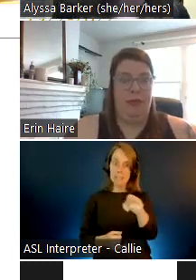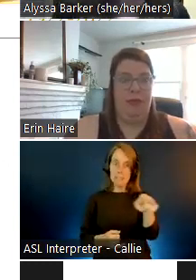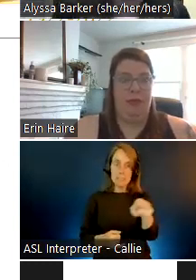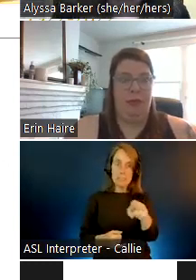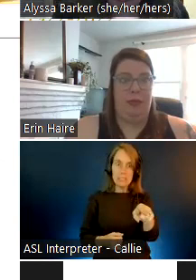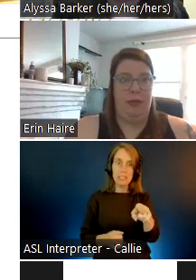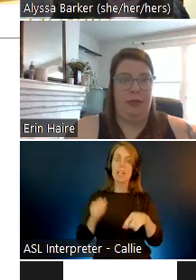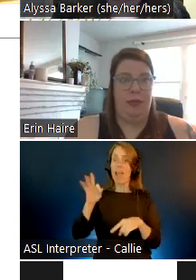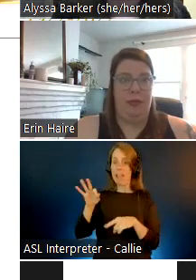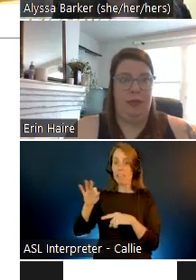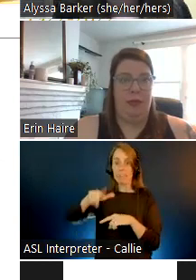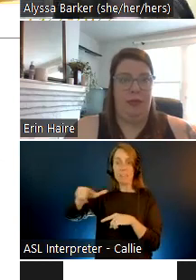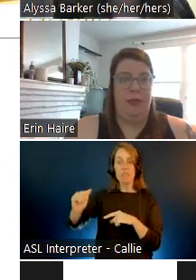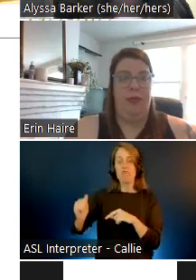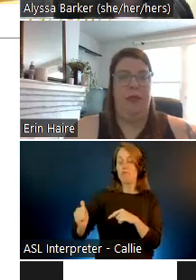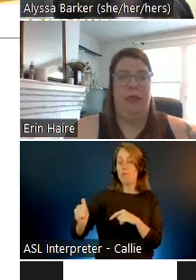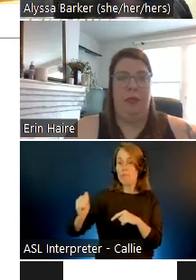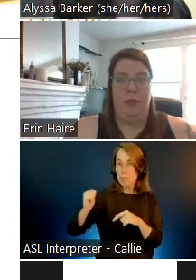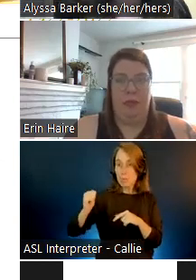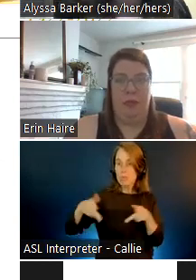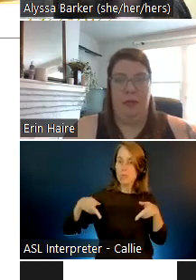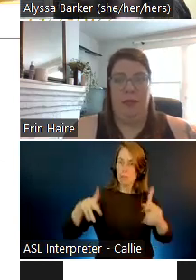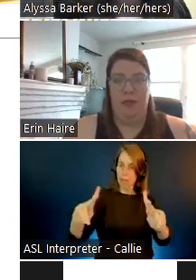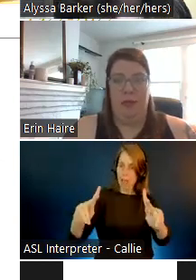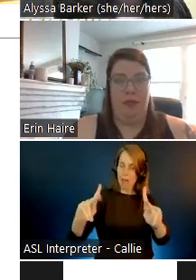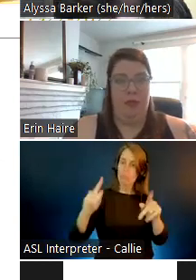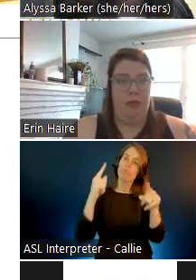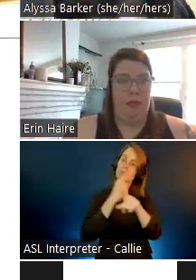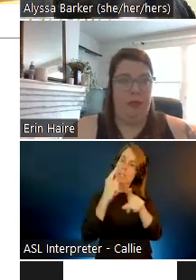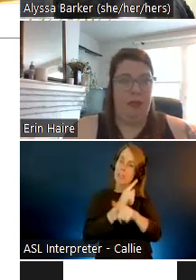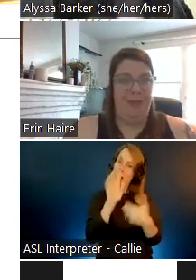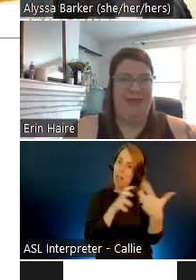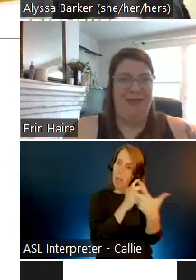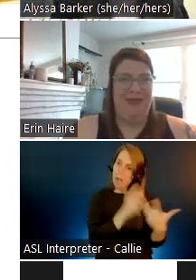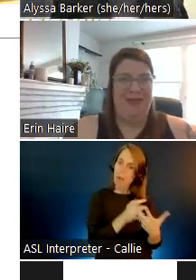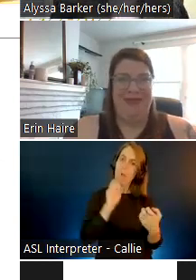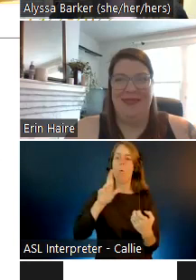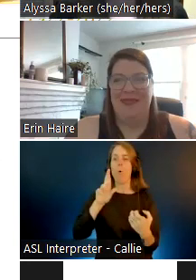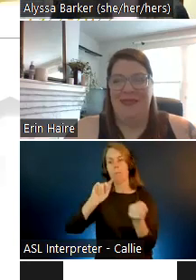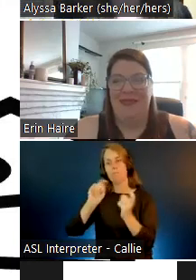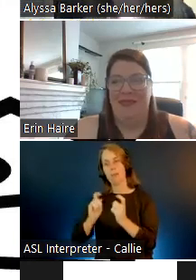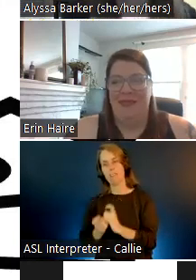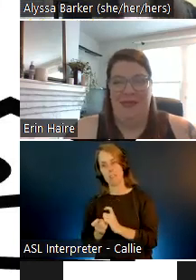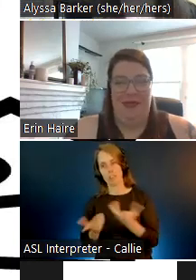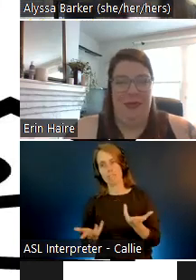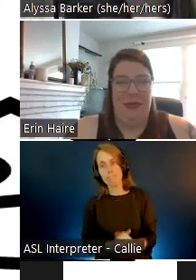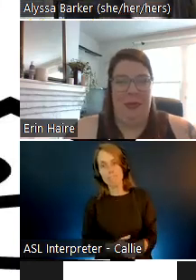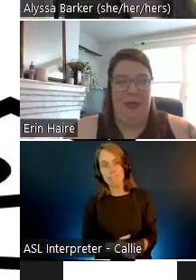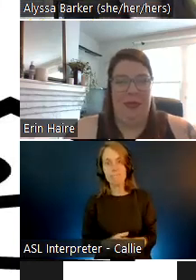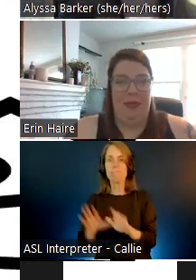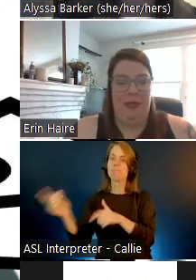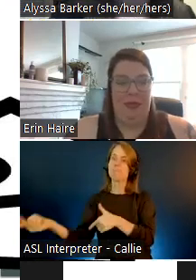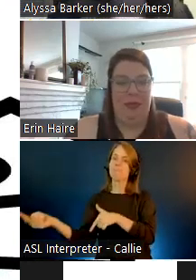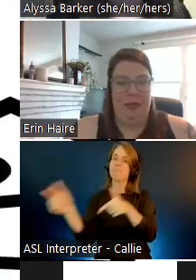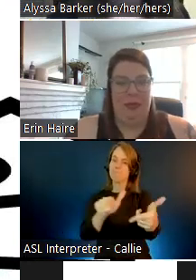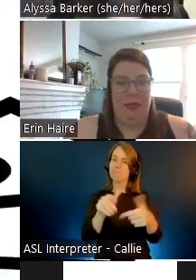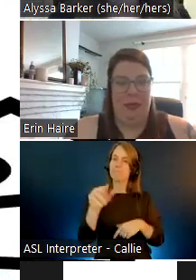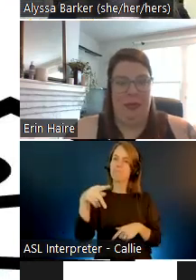um and modifications and on that note i'm going to pass it back over to Pete next slide